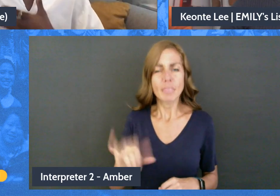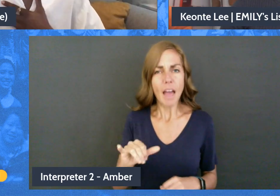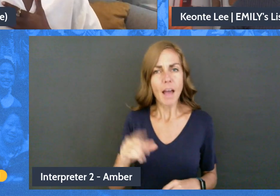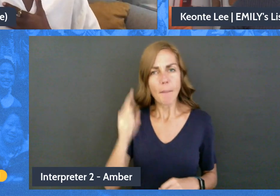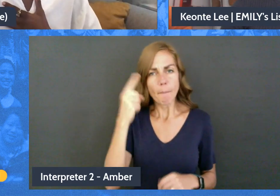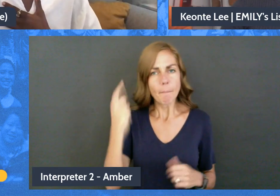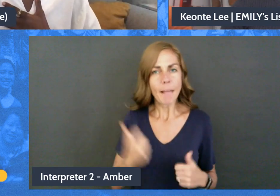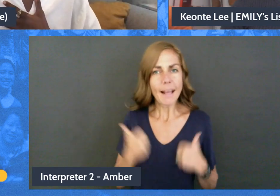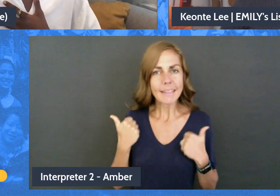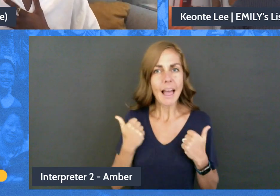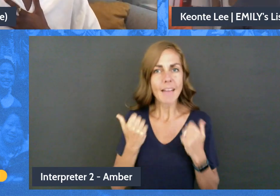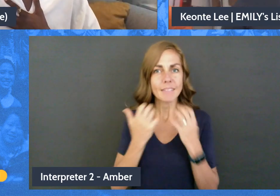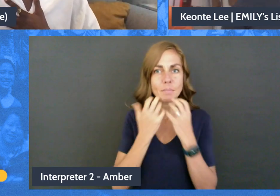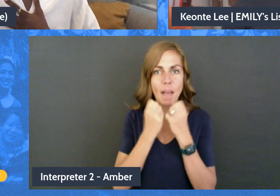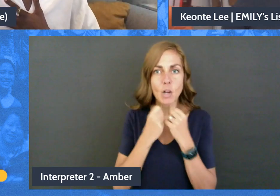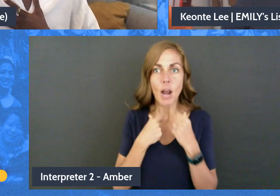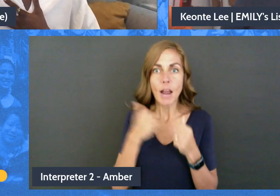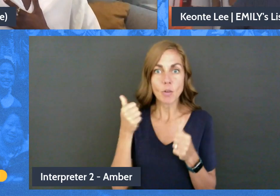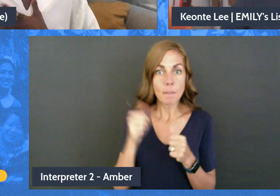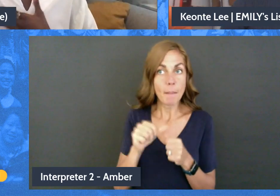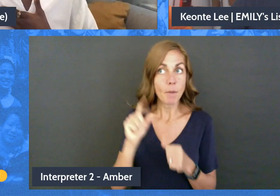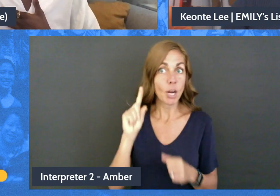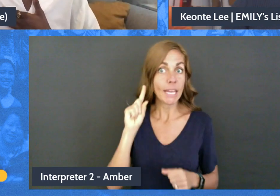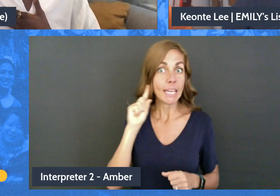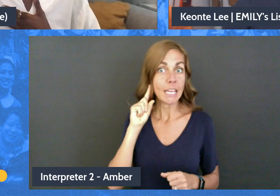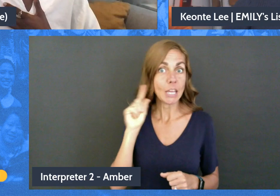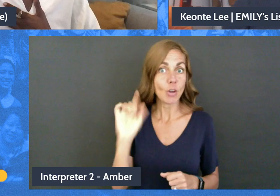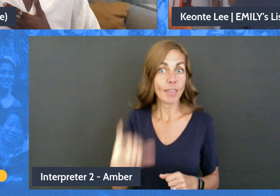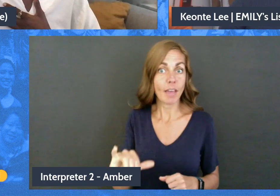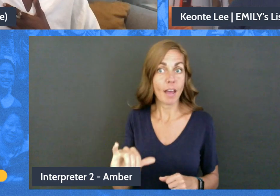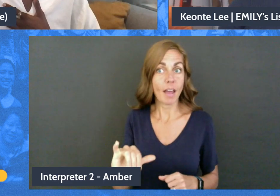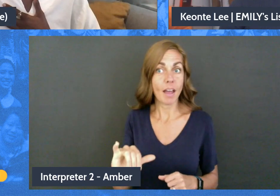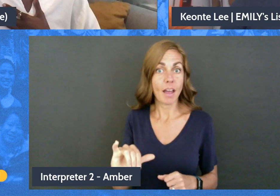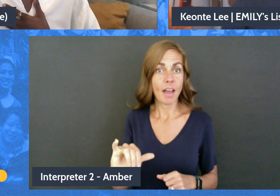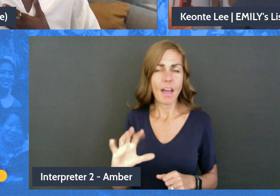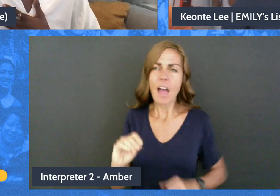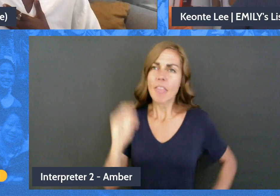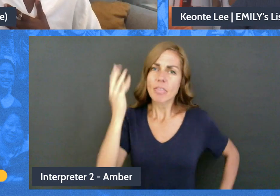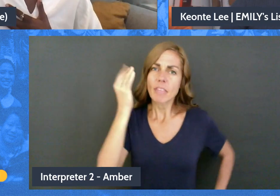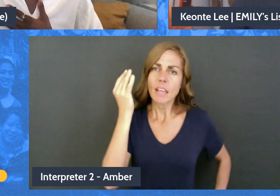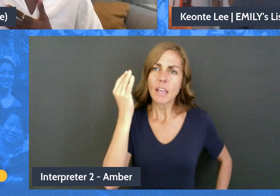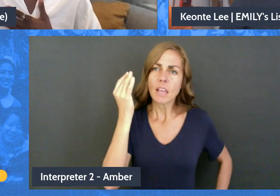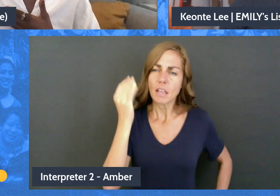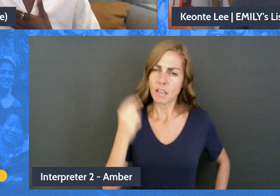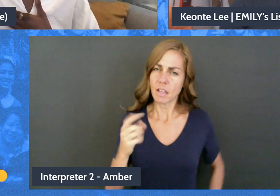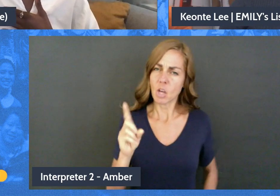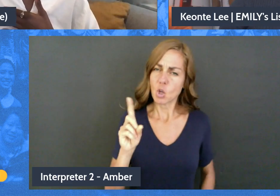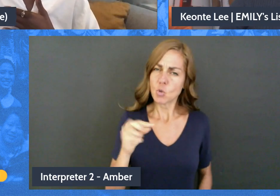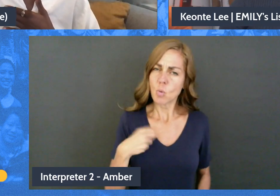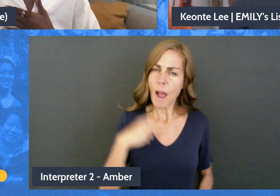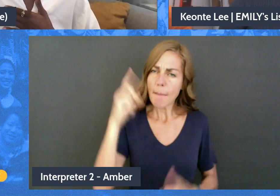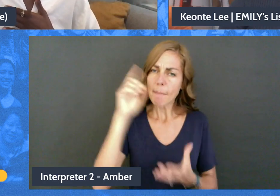And I remember hearing that and thinking, do I believe that about my life,